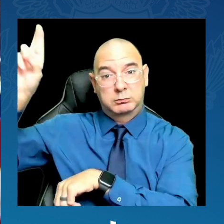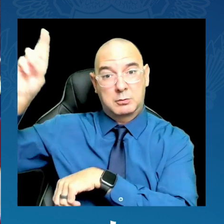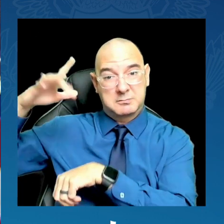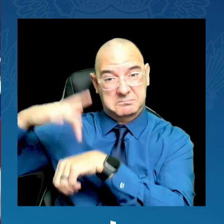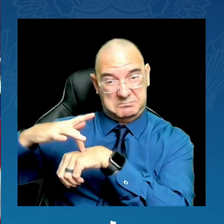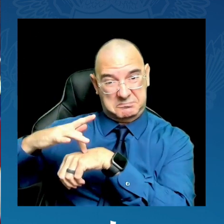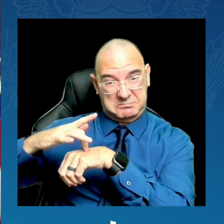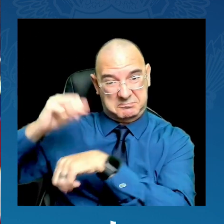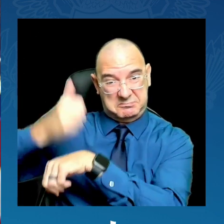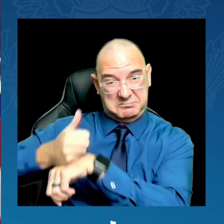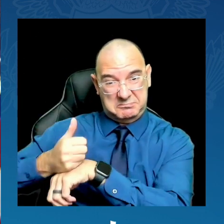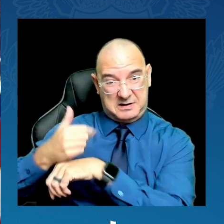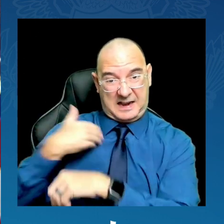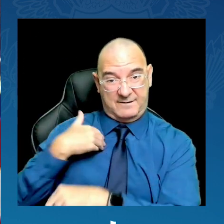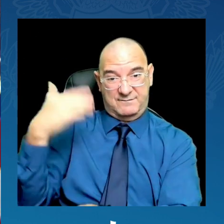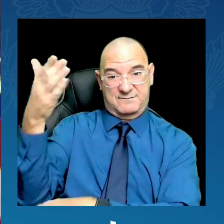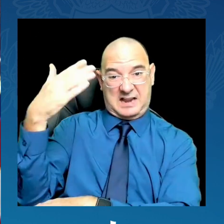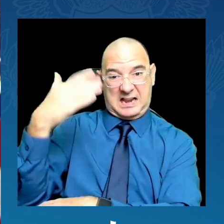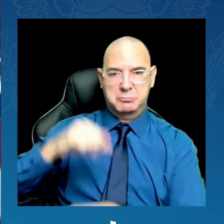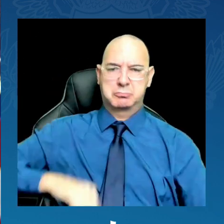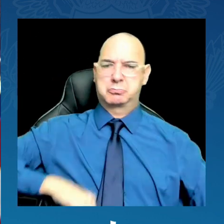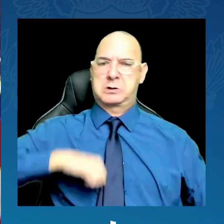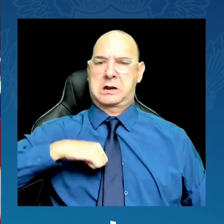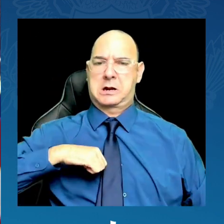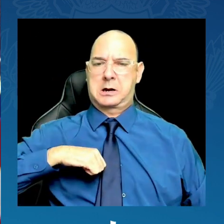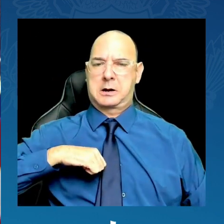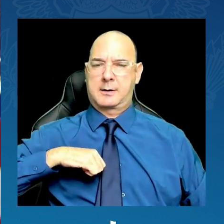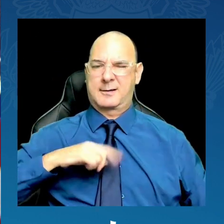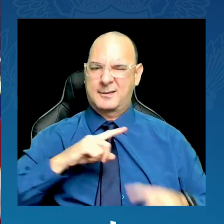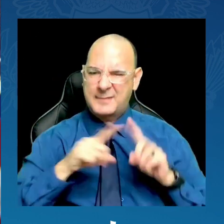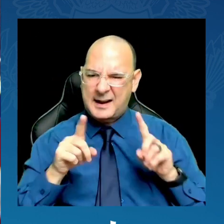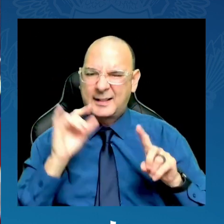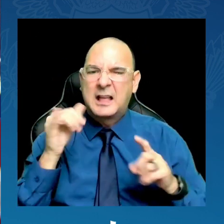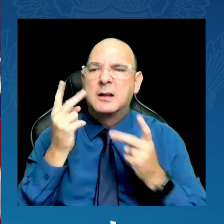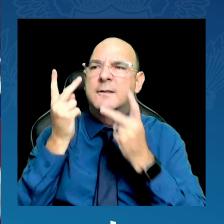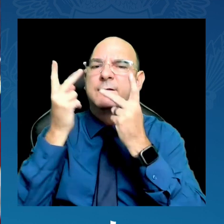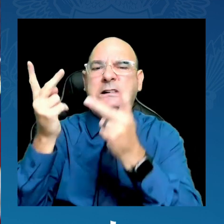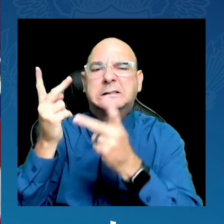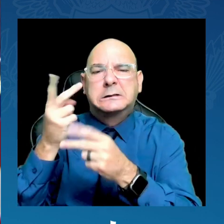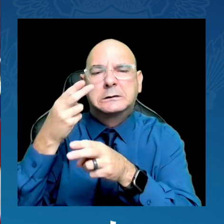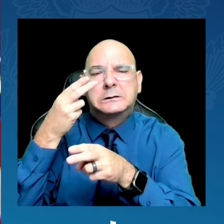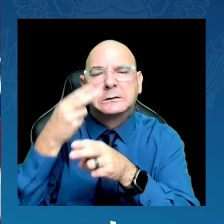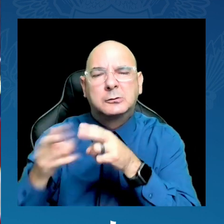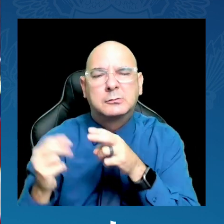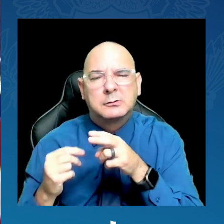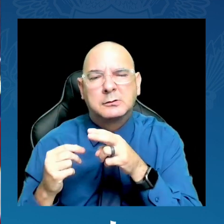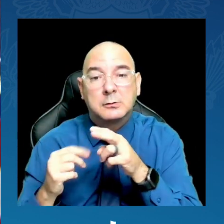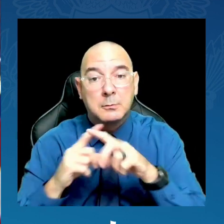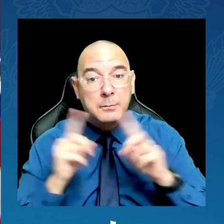It was rather temporary that visit. With the Artemis Program, it's not just to visit